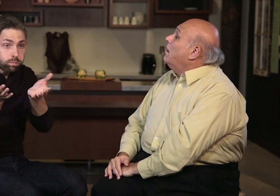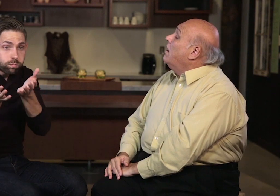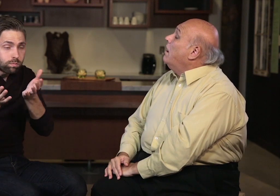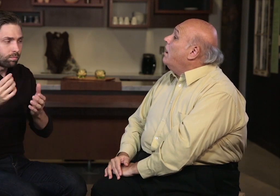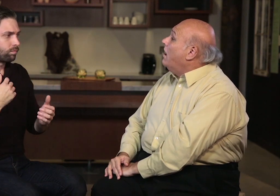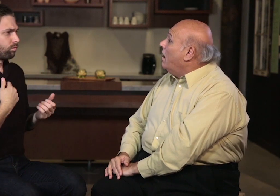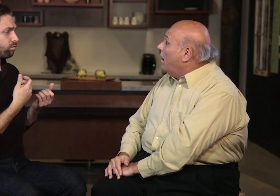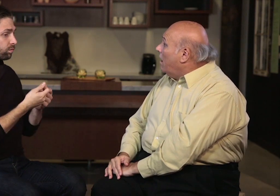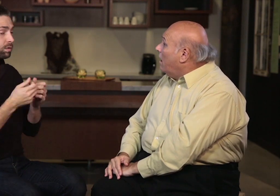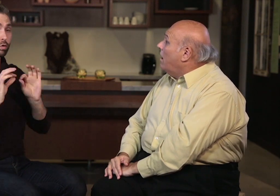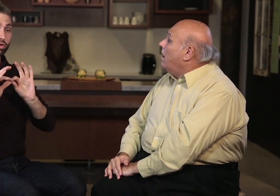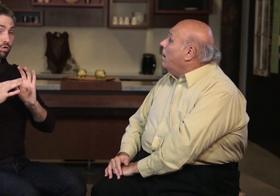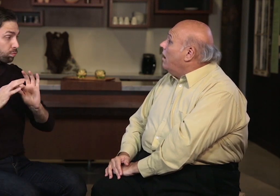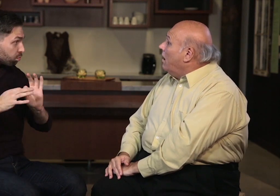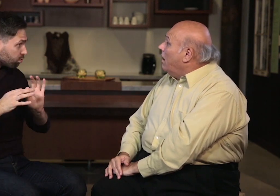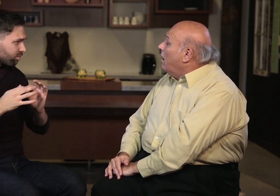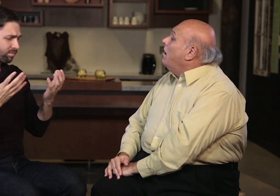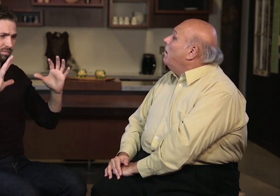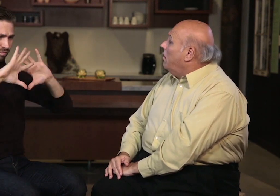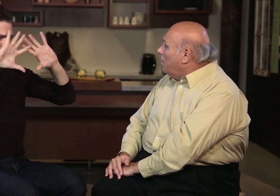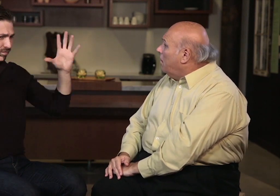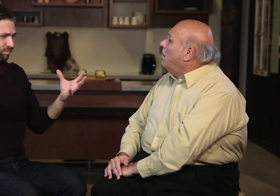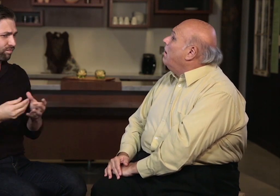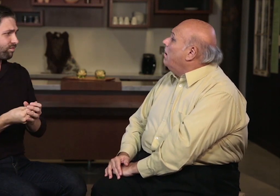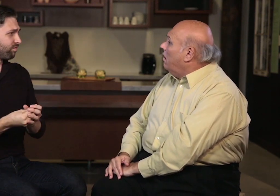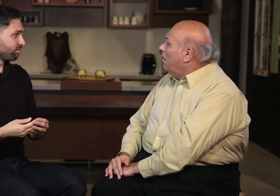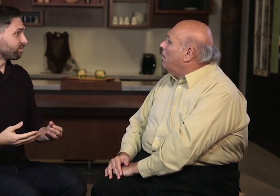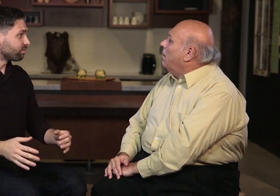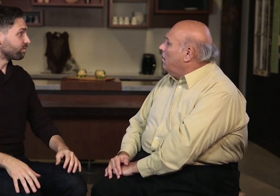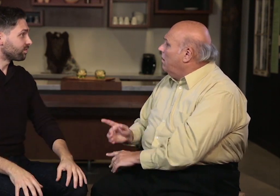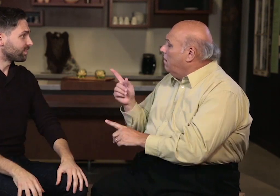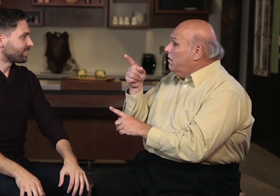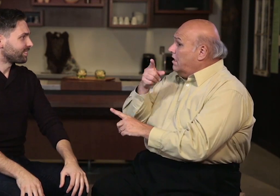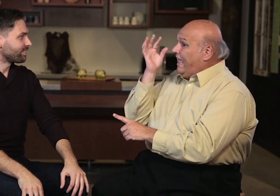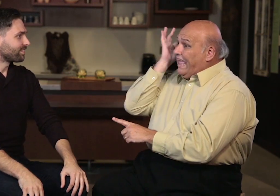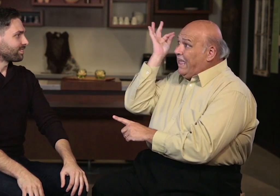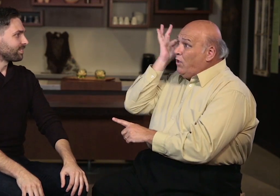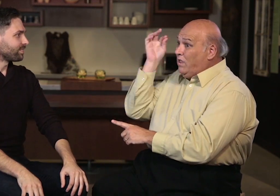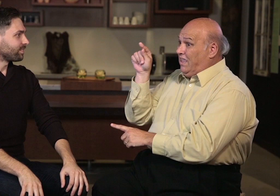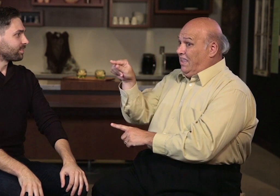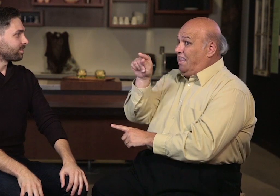sign language interpreter. I use these various ways to talk with people. Do hearing people feel anxious